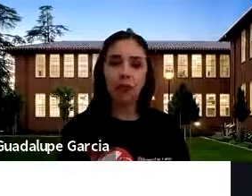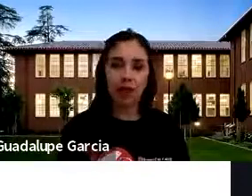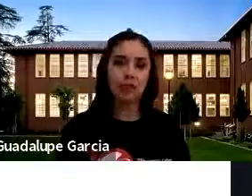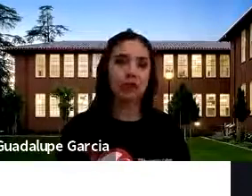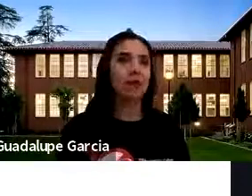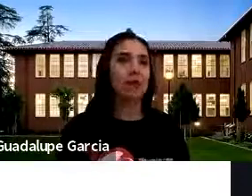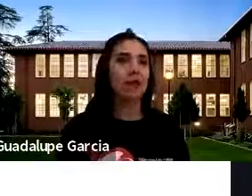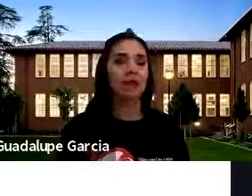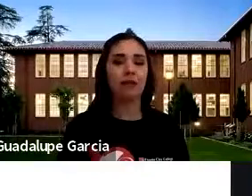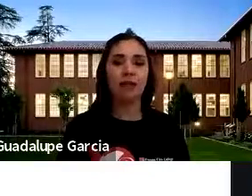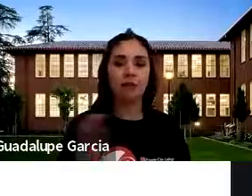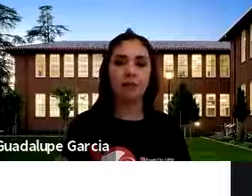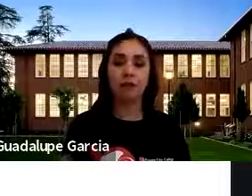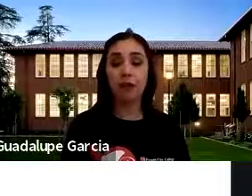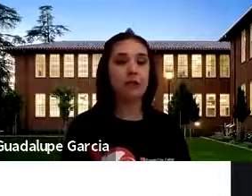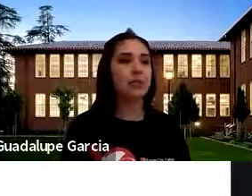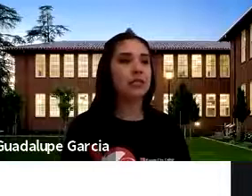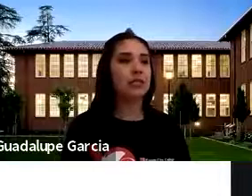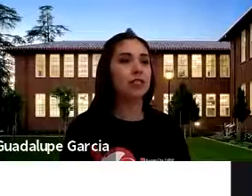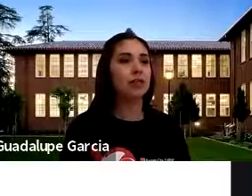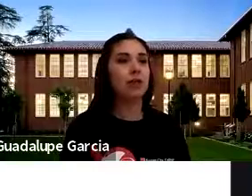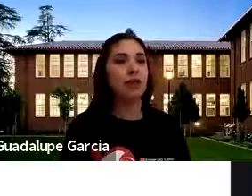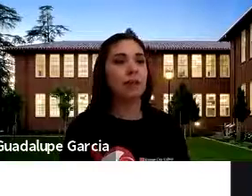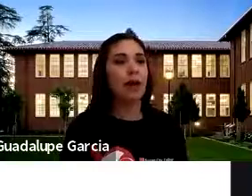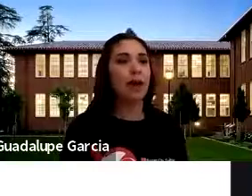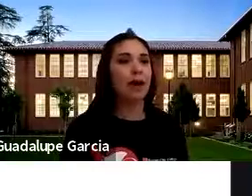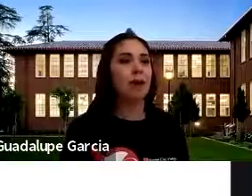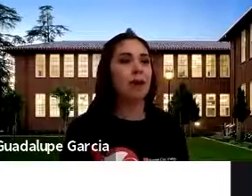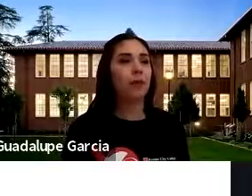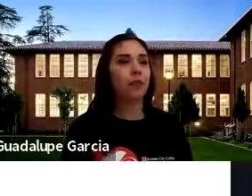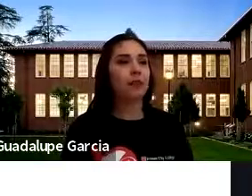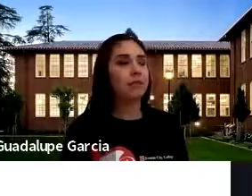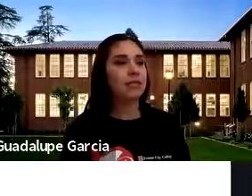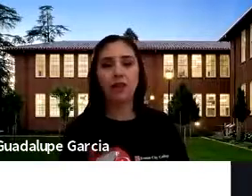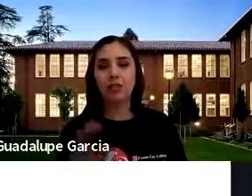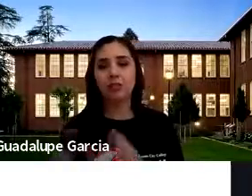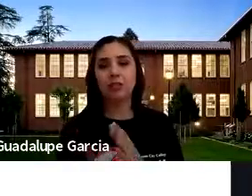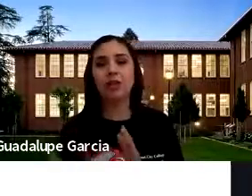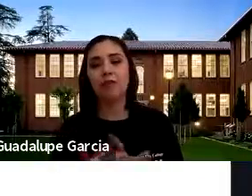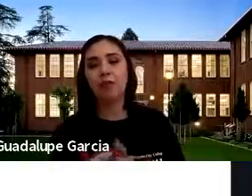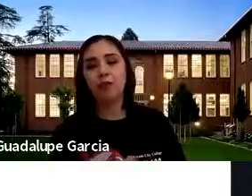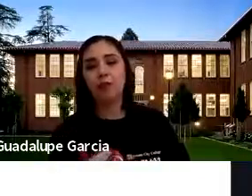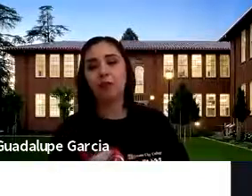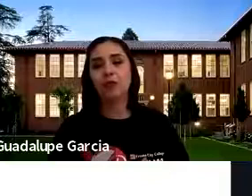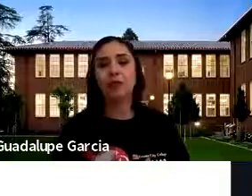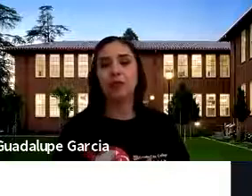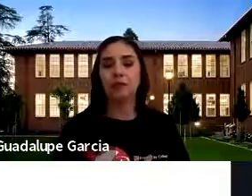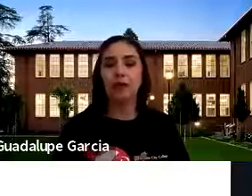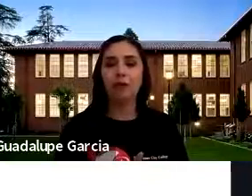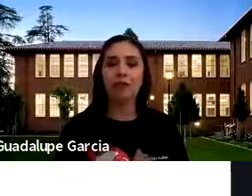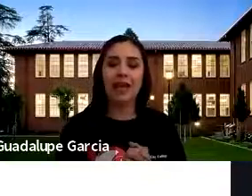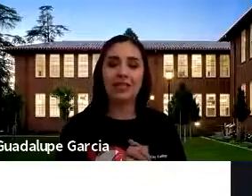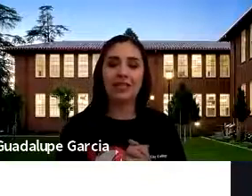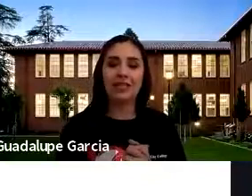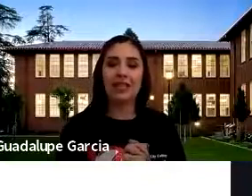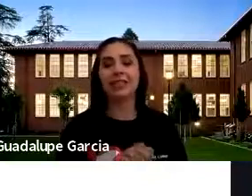we'll answer them at the end of the following presentation. With that being said, I would like to give the floor to the to the ssms.